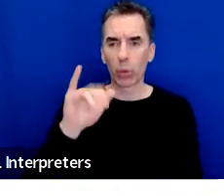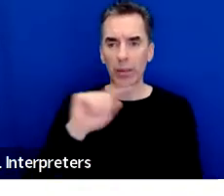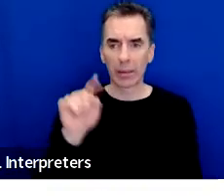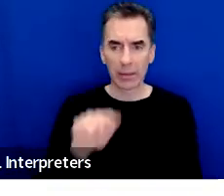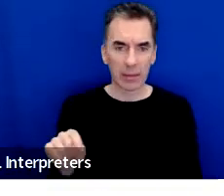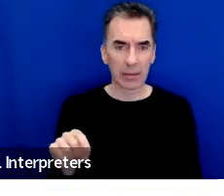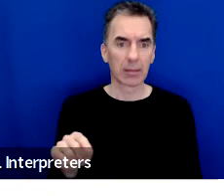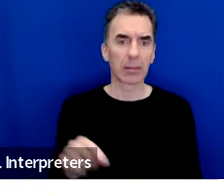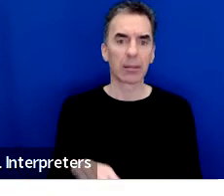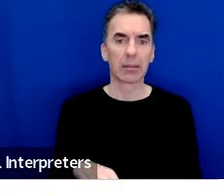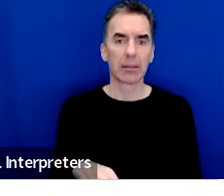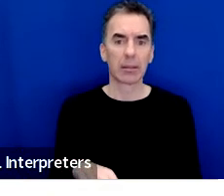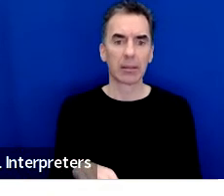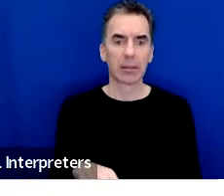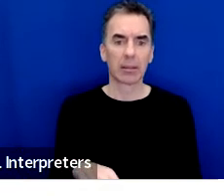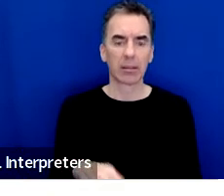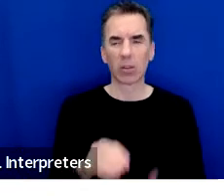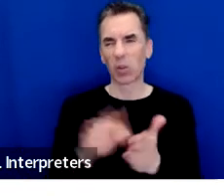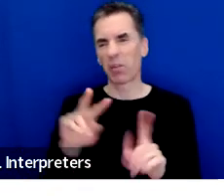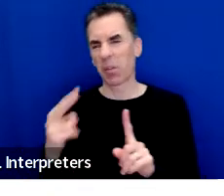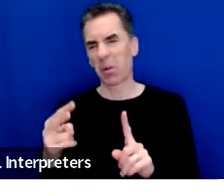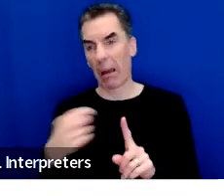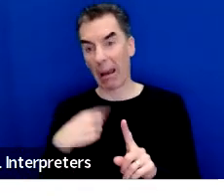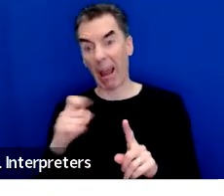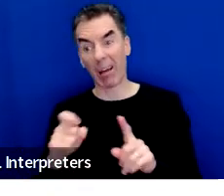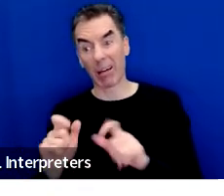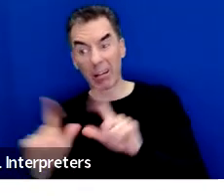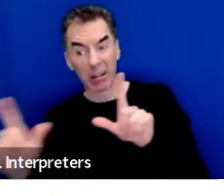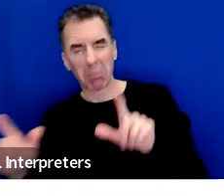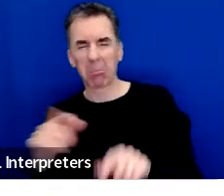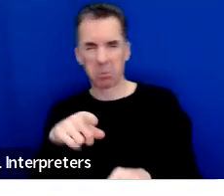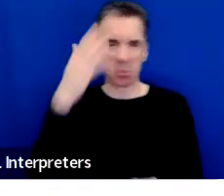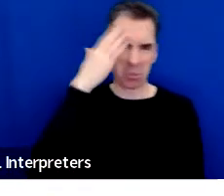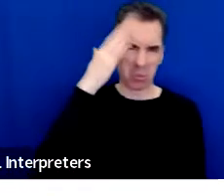Do you guys know what it looks like? But again, I have a short little video for them